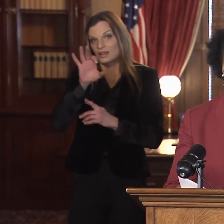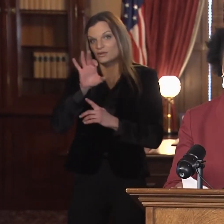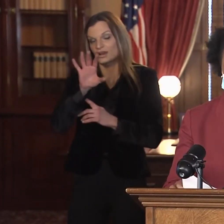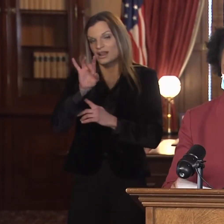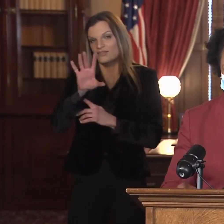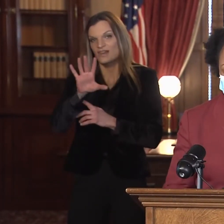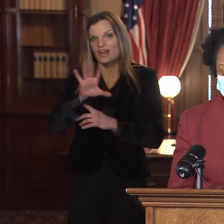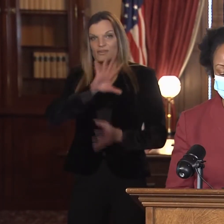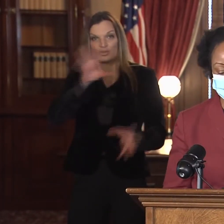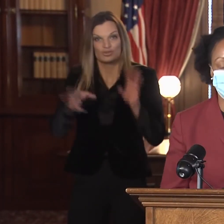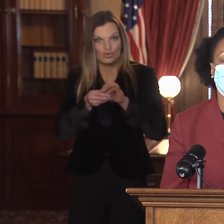THANK YOU, GOVERNOR.